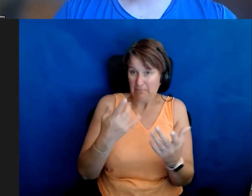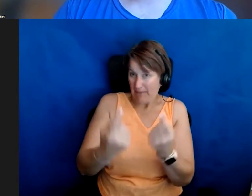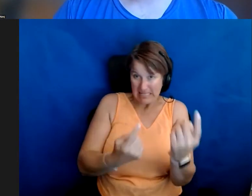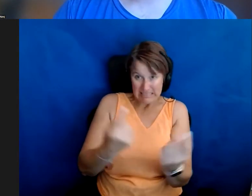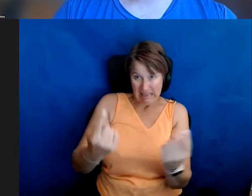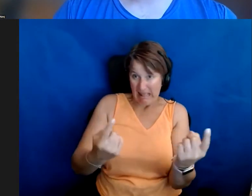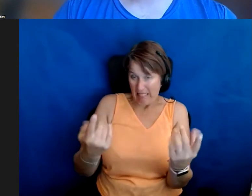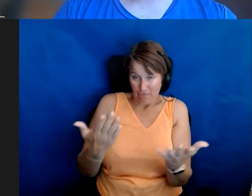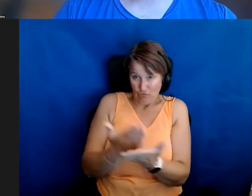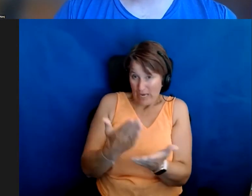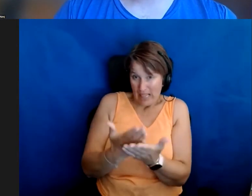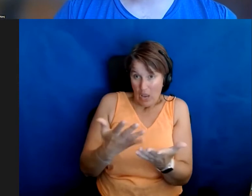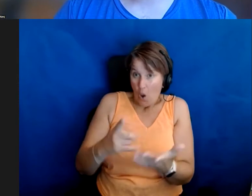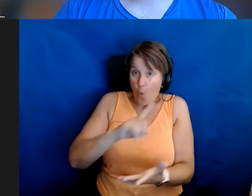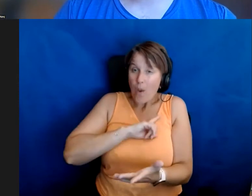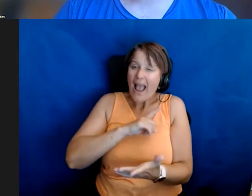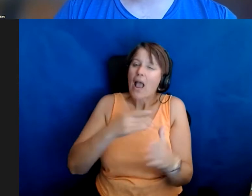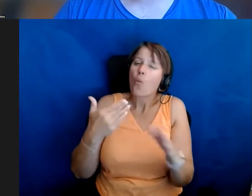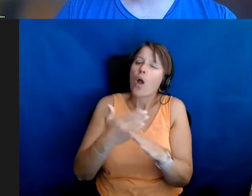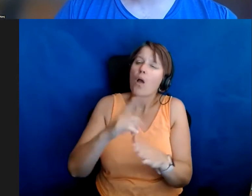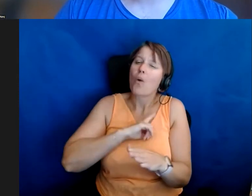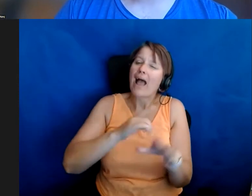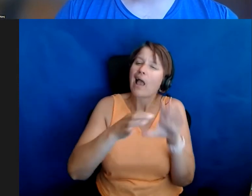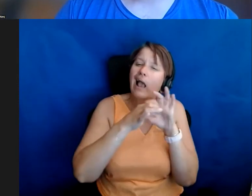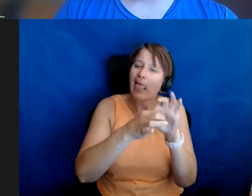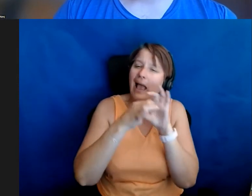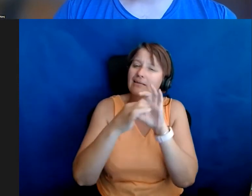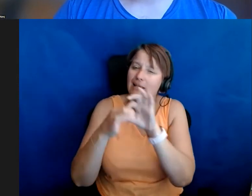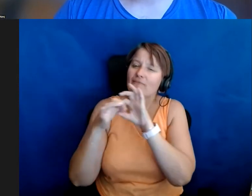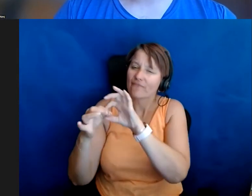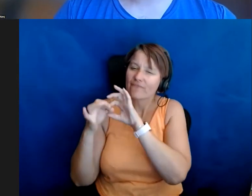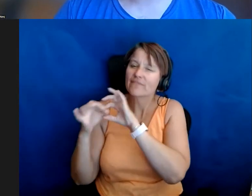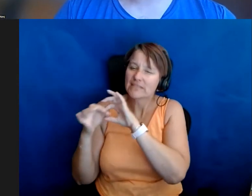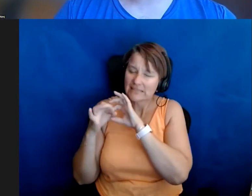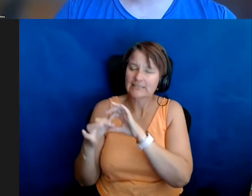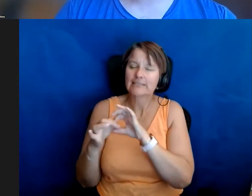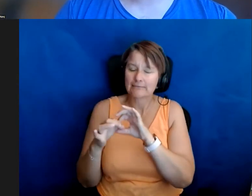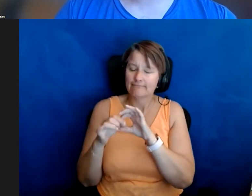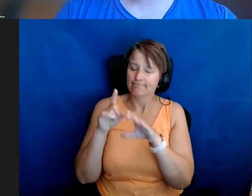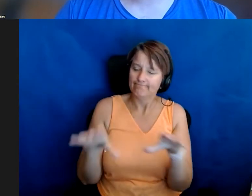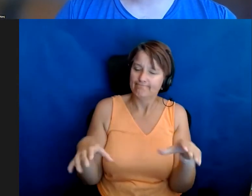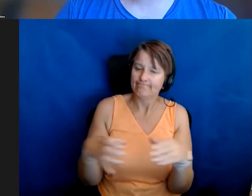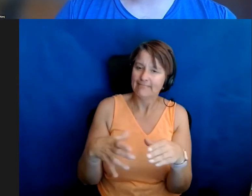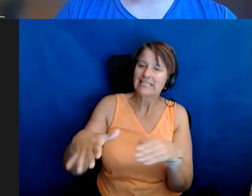it works is it's a collective of collectives. And that the site is, it's quite clear that